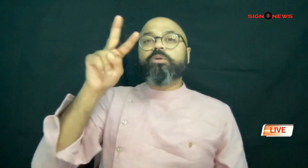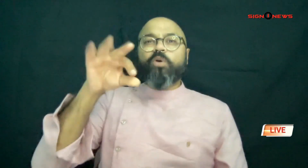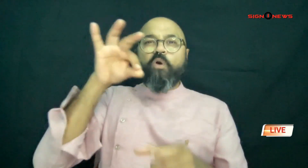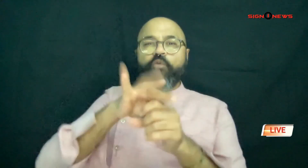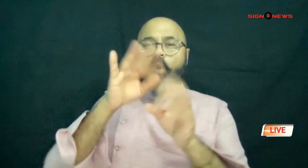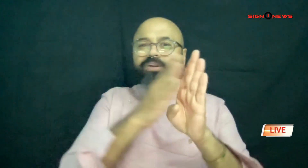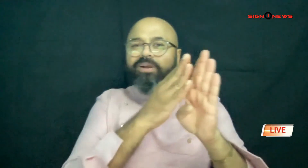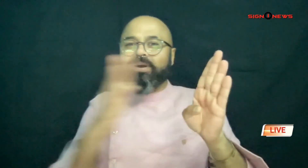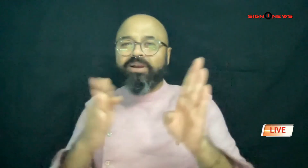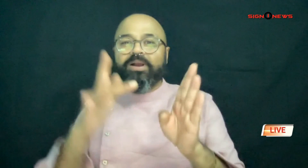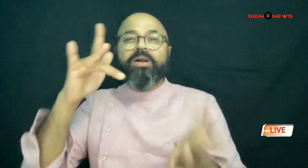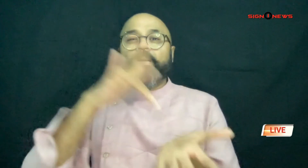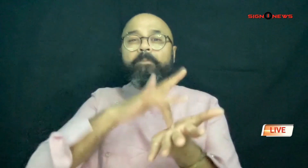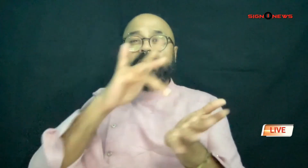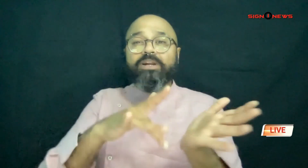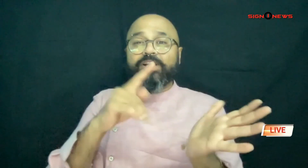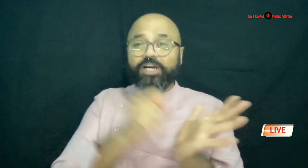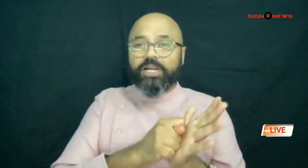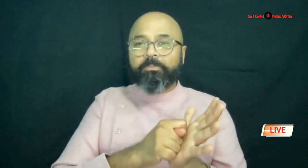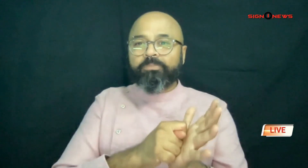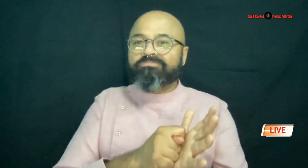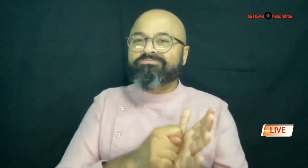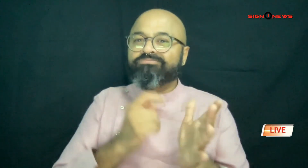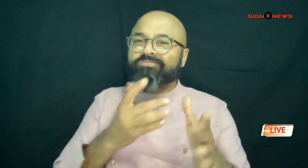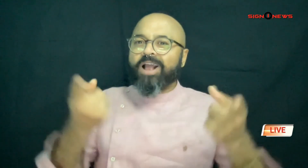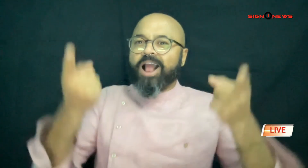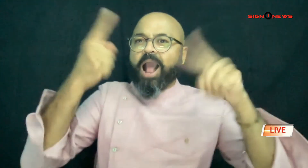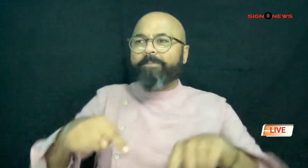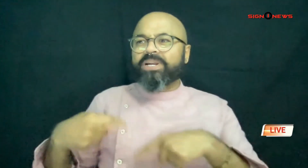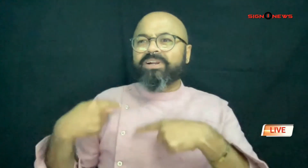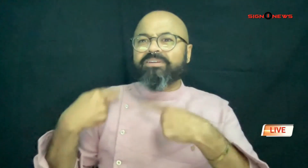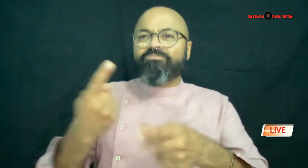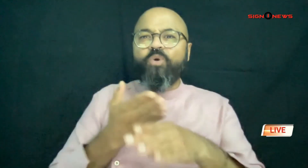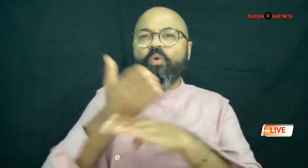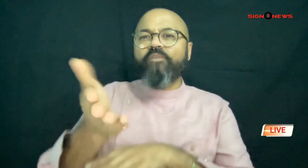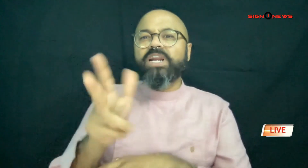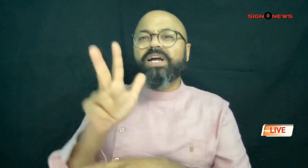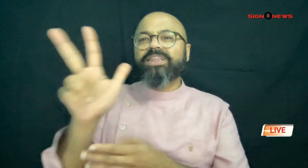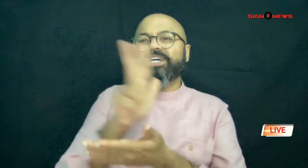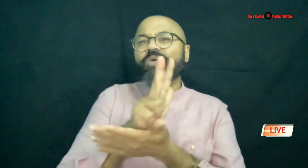the 2022 Midterm elections took place over three weeks ago